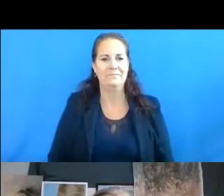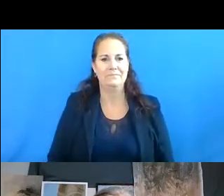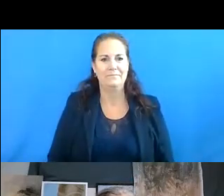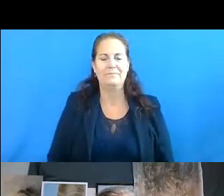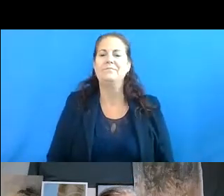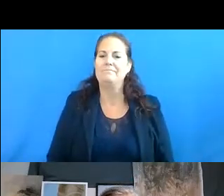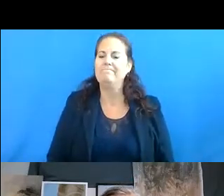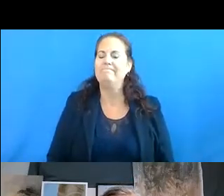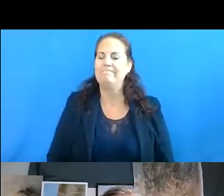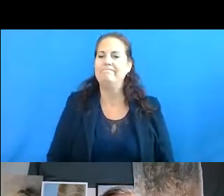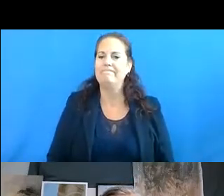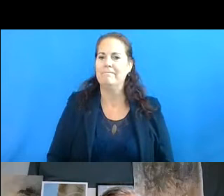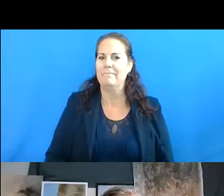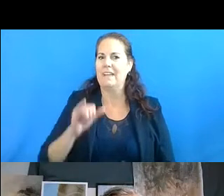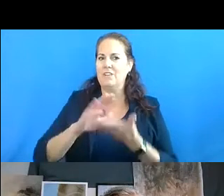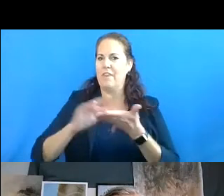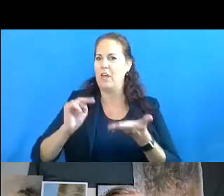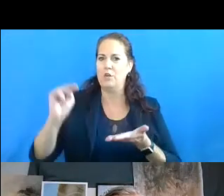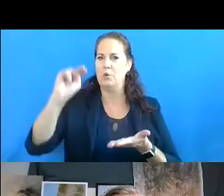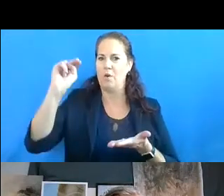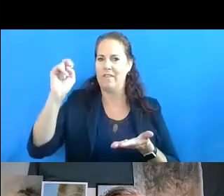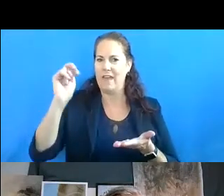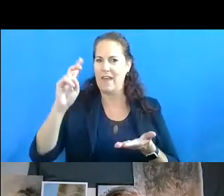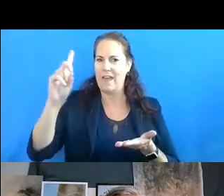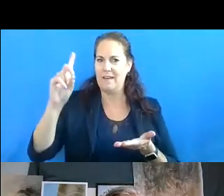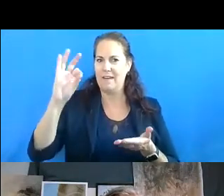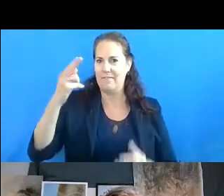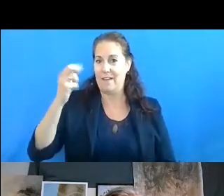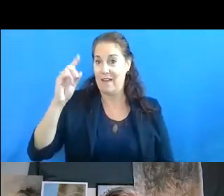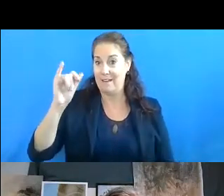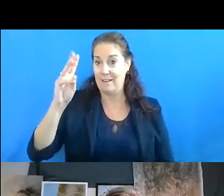This is on the north end, the Masset end of Haida Gwaii.